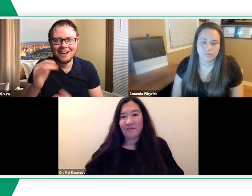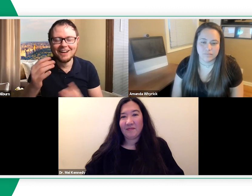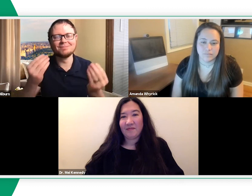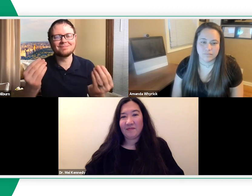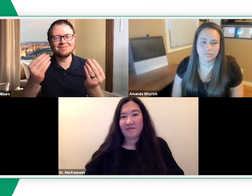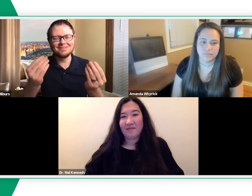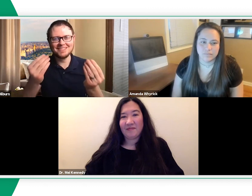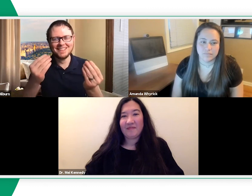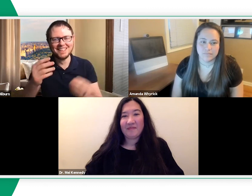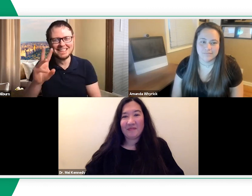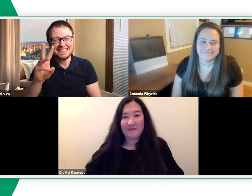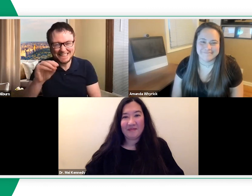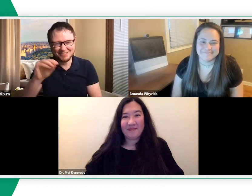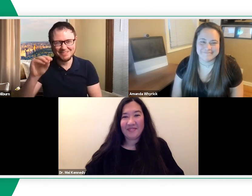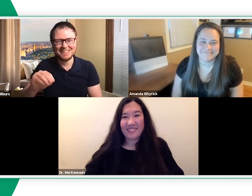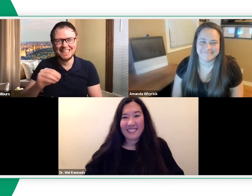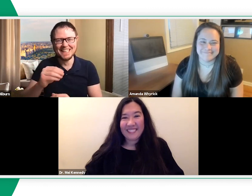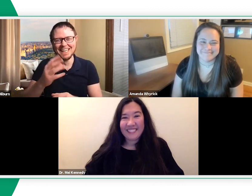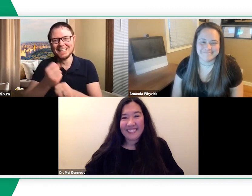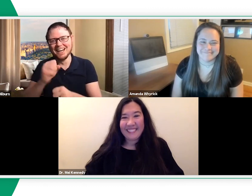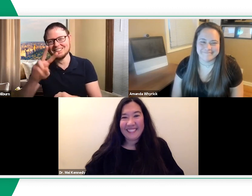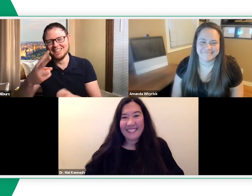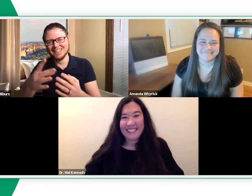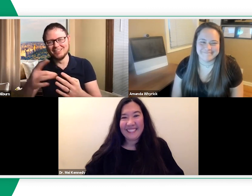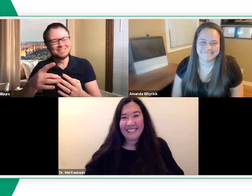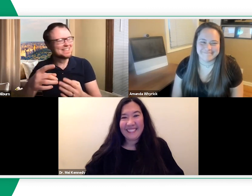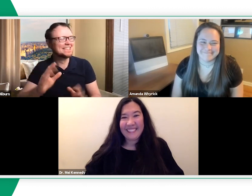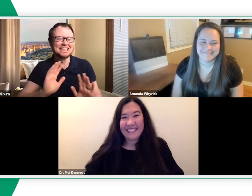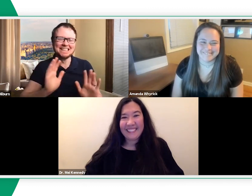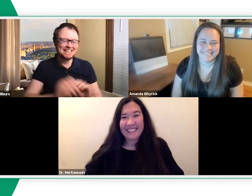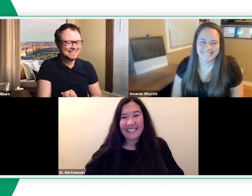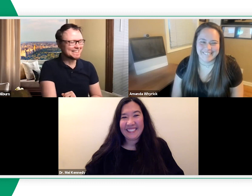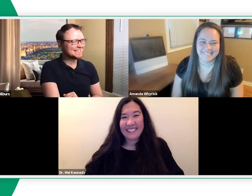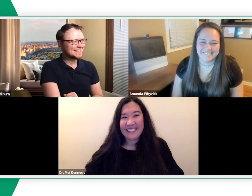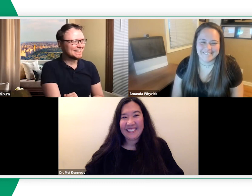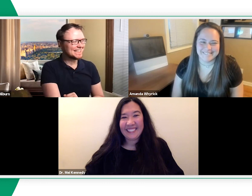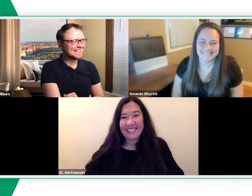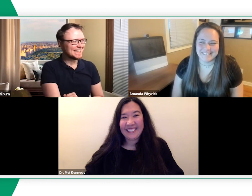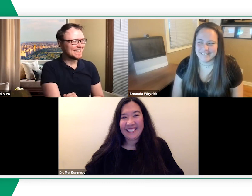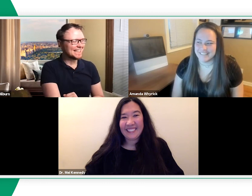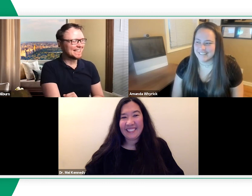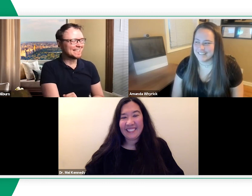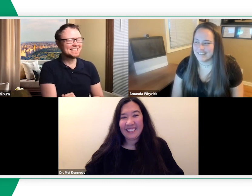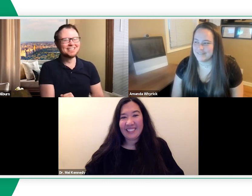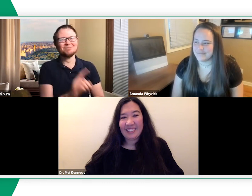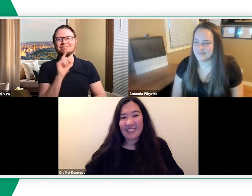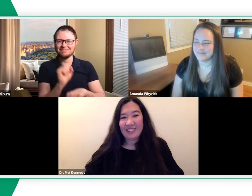say. Ah, 60% said option 2,